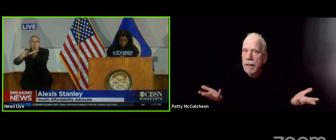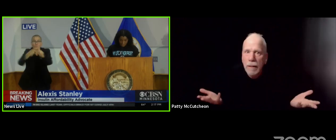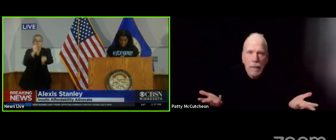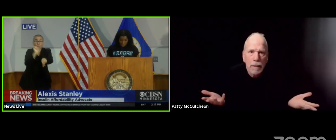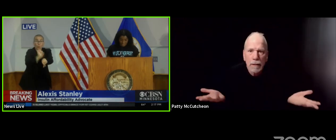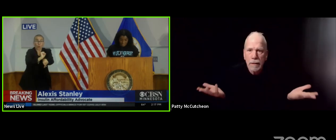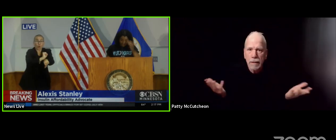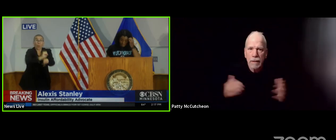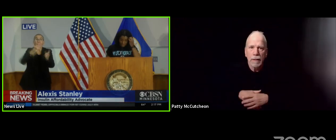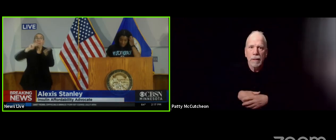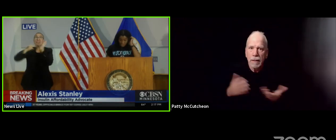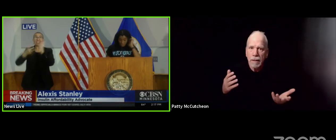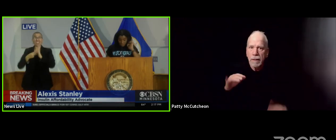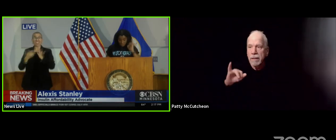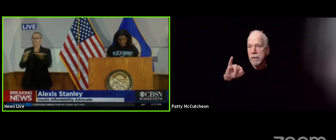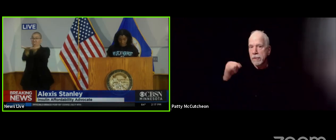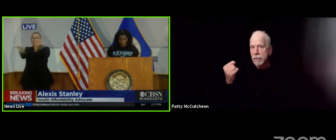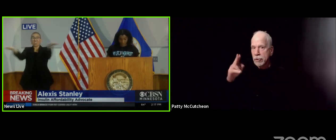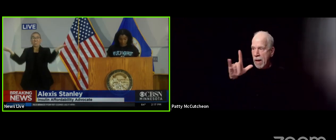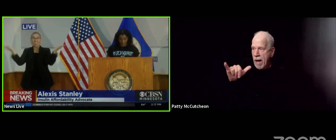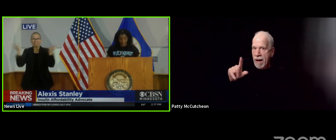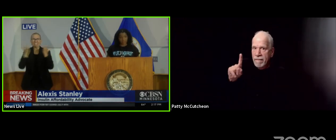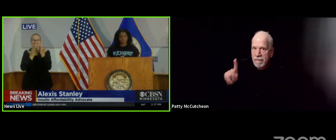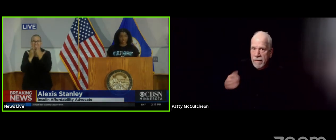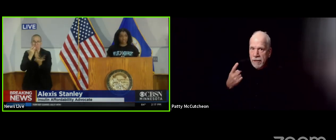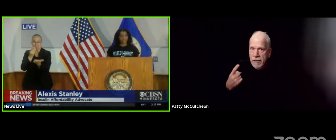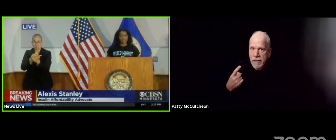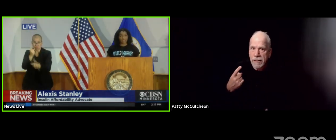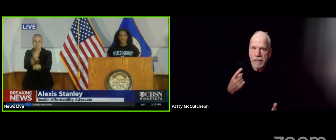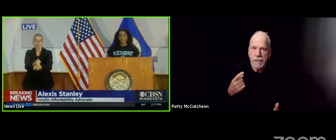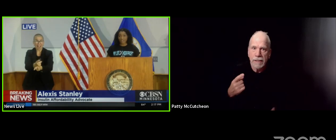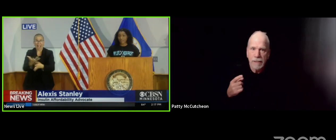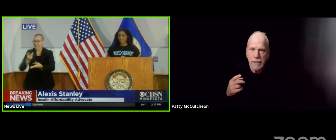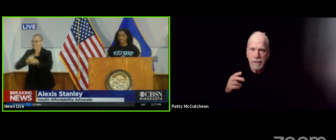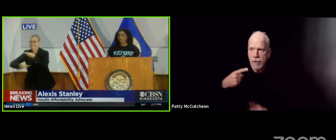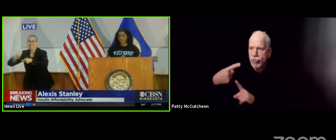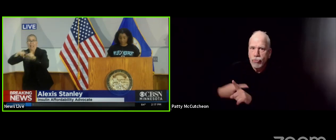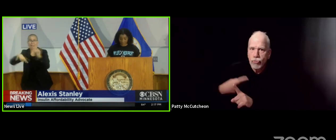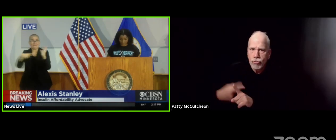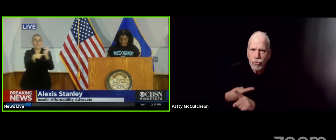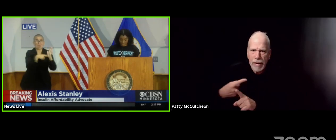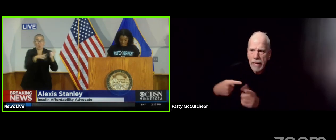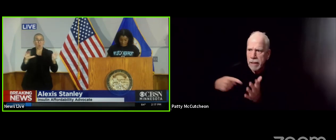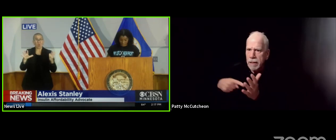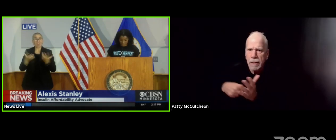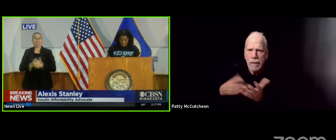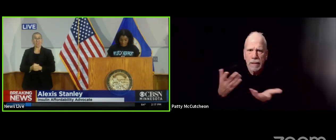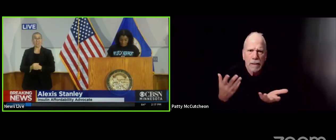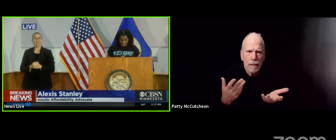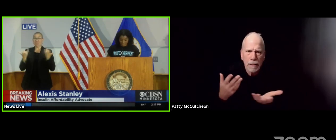ACROSS THE STATE. ^ IMAGINE GOING TO PICK UP YOUR MONTHLY SUPPLY OF INSULIN, HAVING TO PAY $659 JUST TO STAY